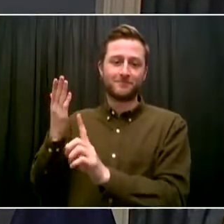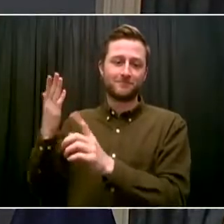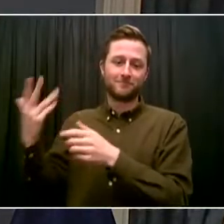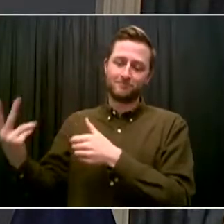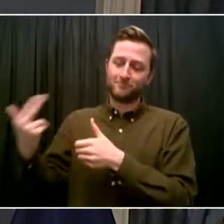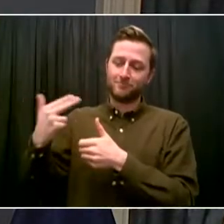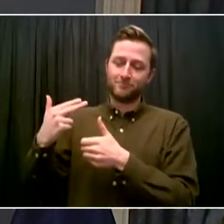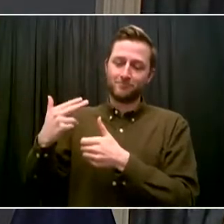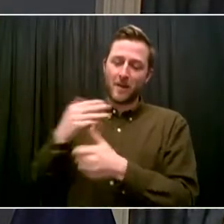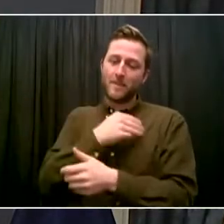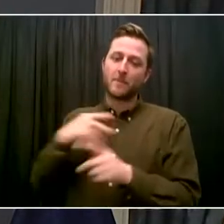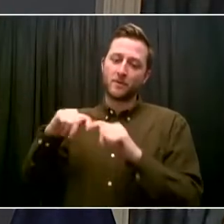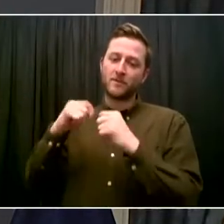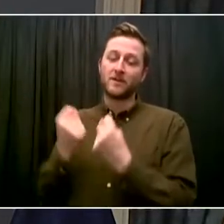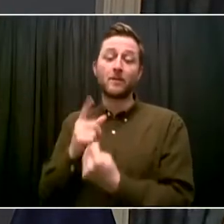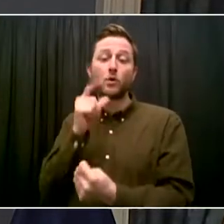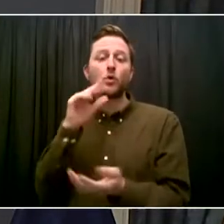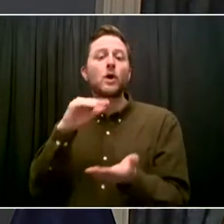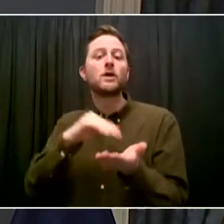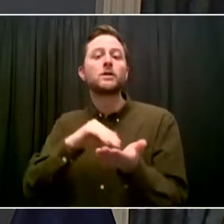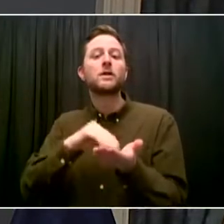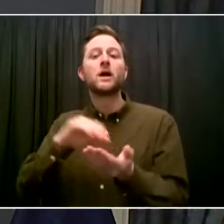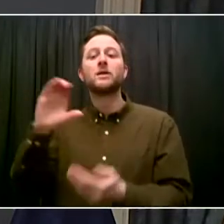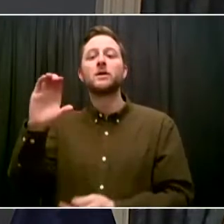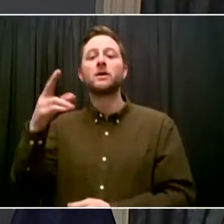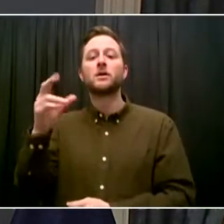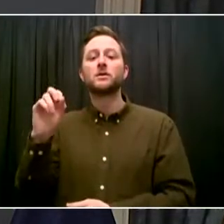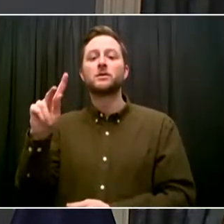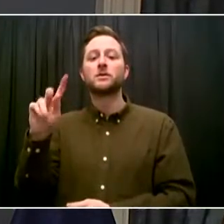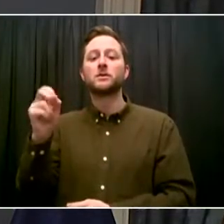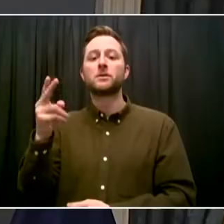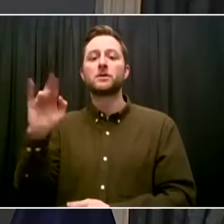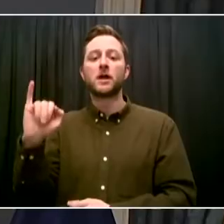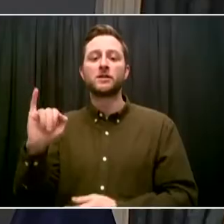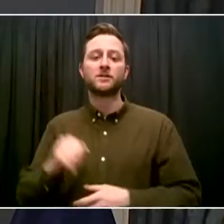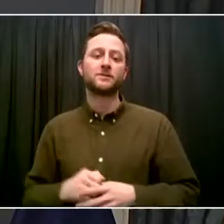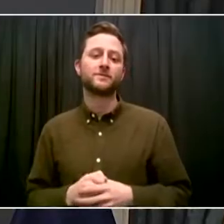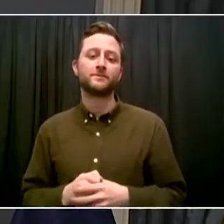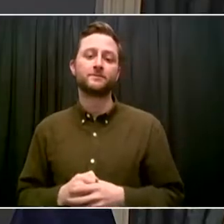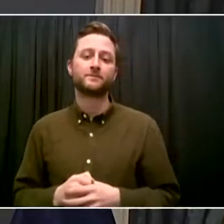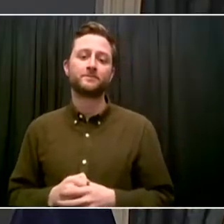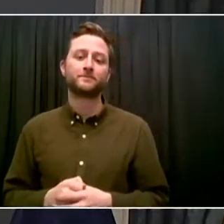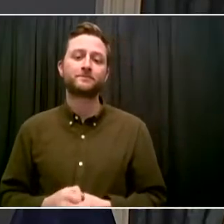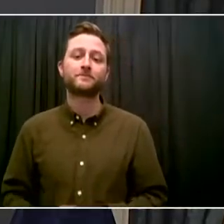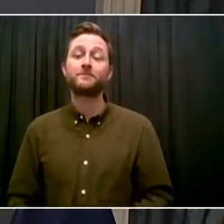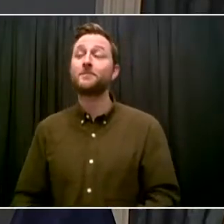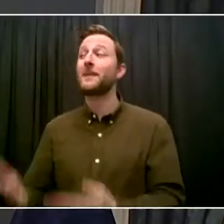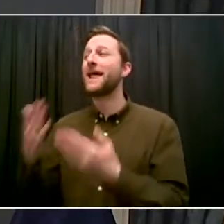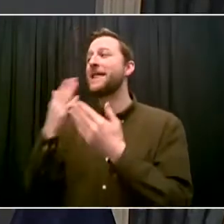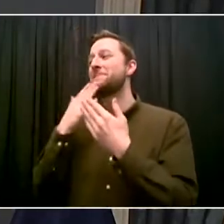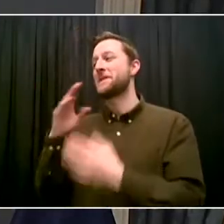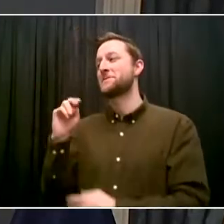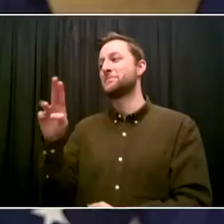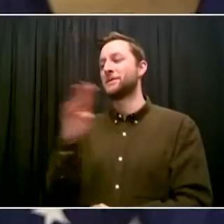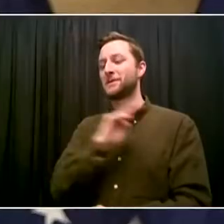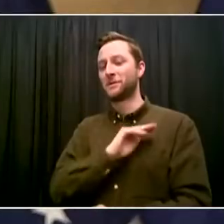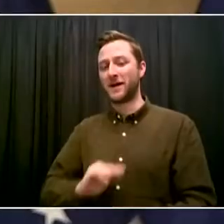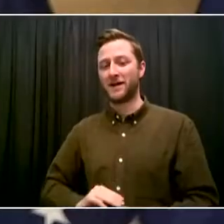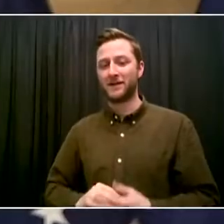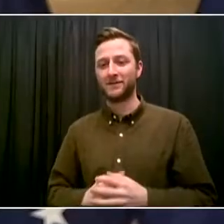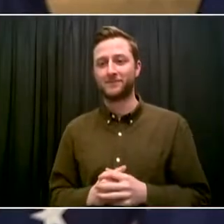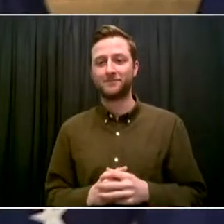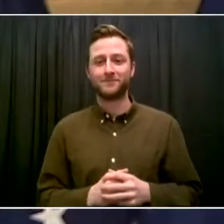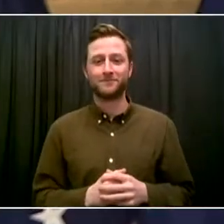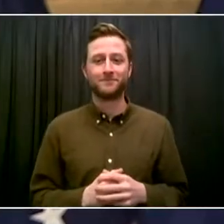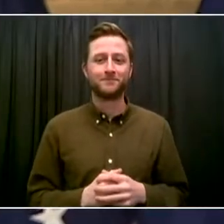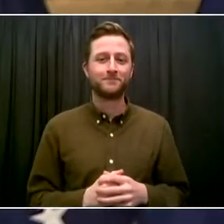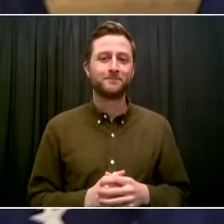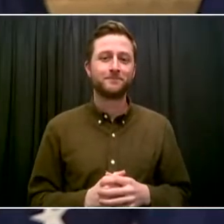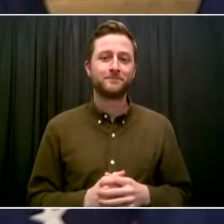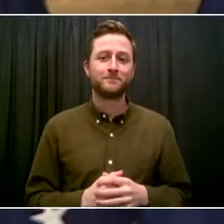SERVANT WHO HAS BEEN HERE WITH